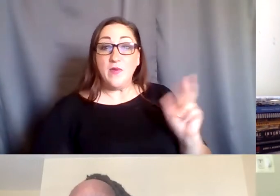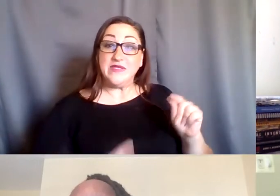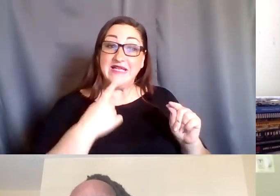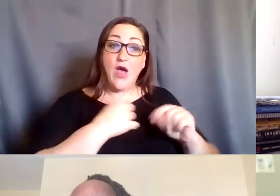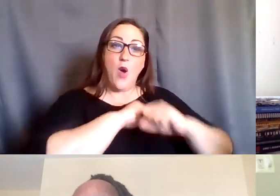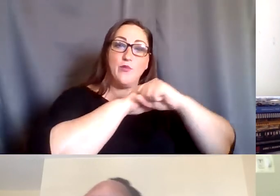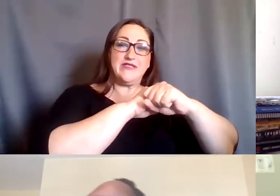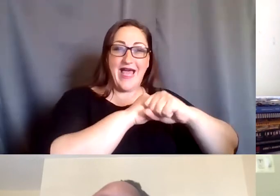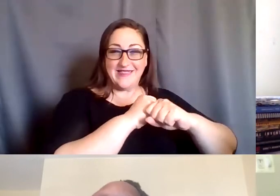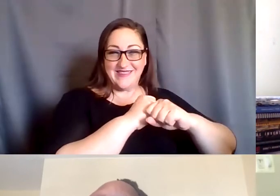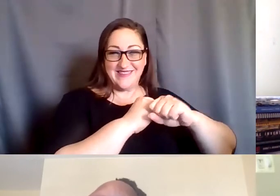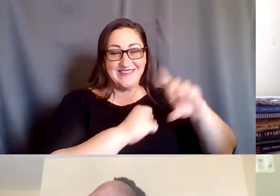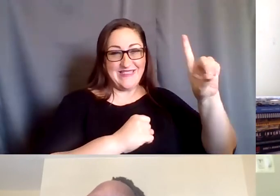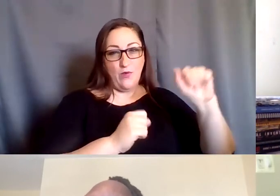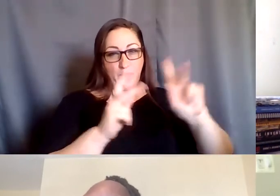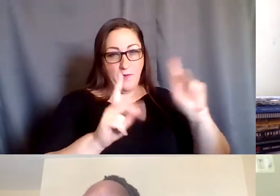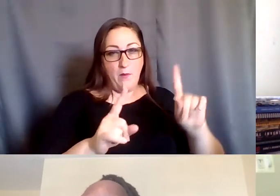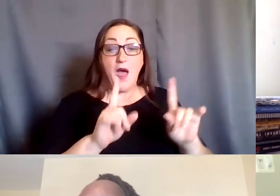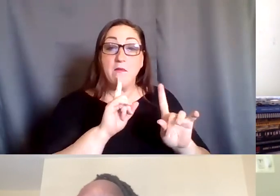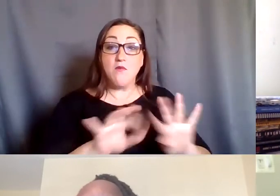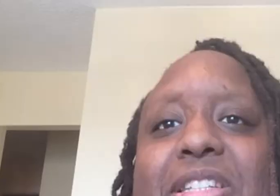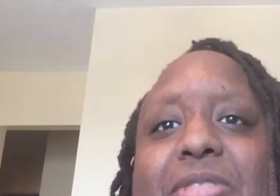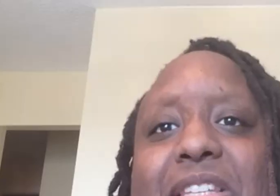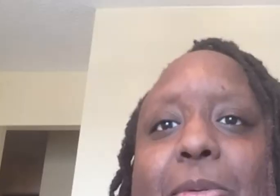But really what you need to be doing is centering the voices of disabled people